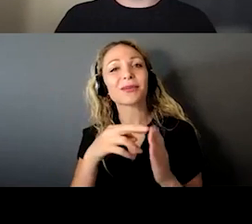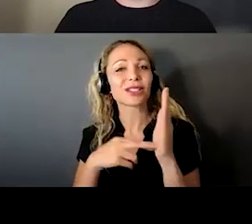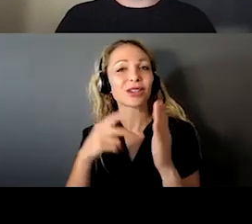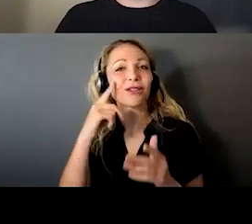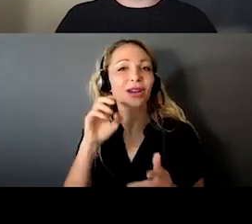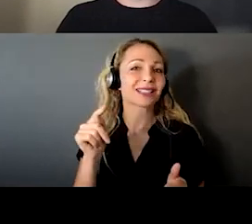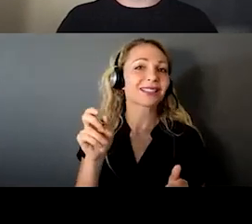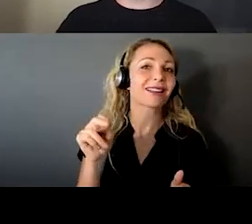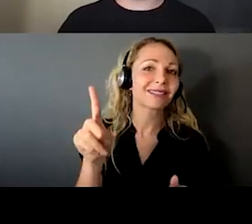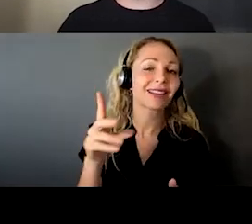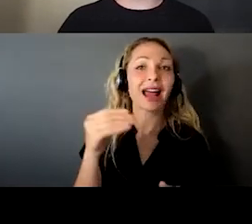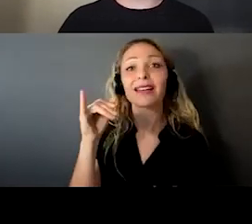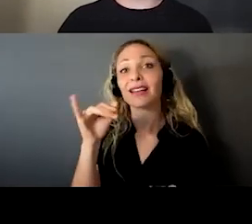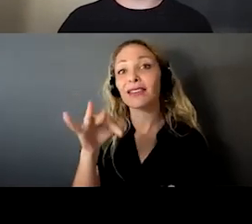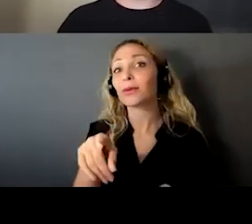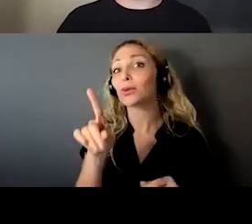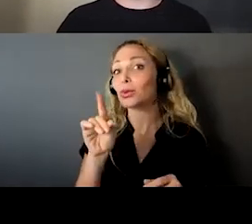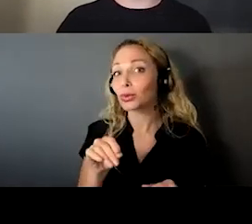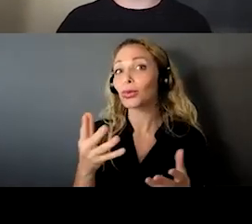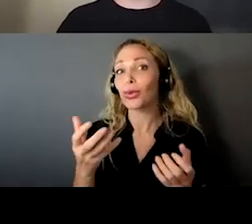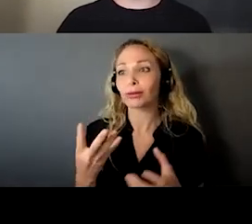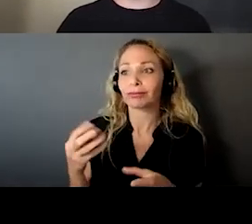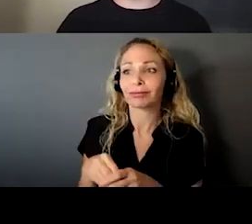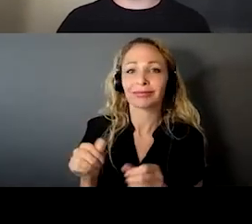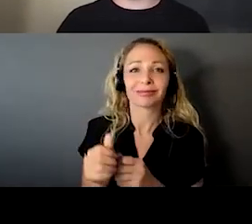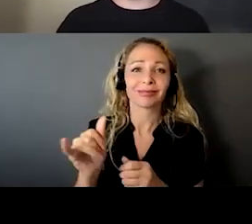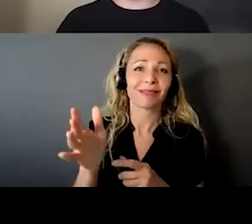YOU WANT TO BE IN THAT FIVE-MINUTE BUSINESS WITH THAT